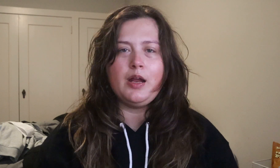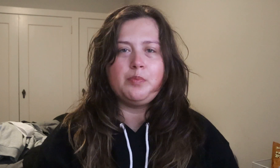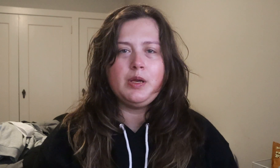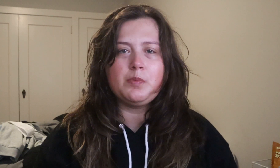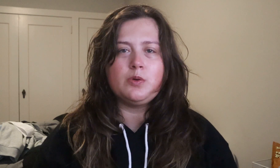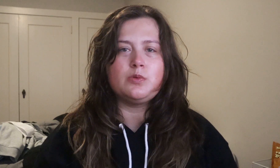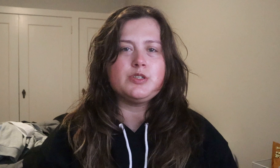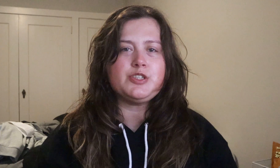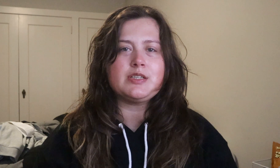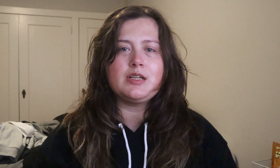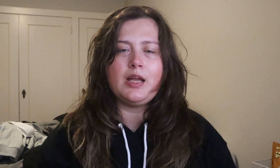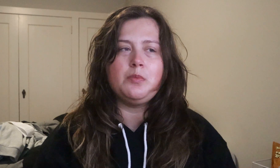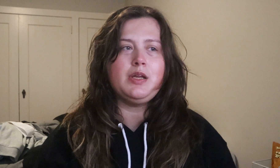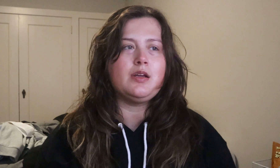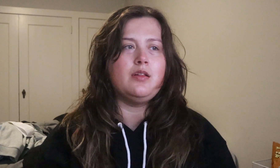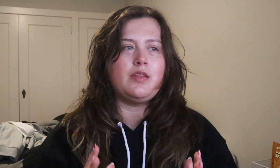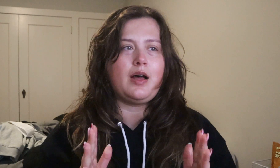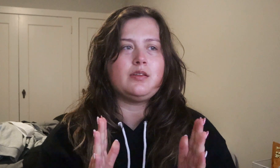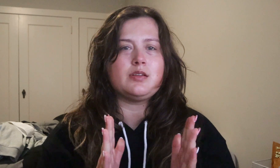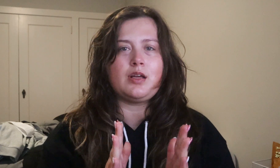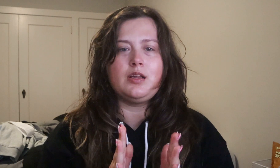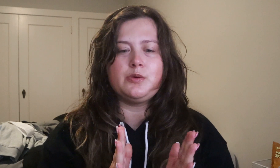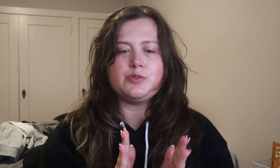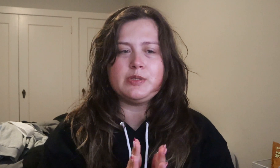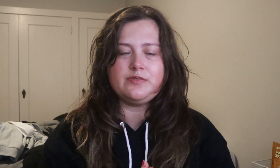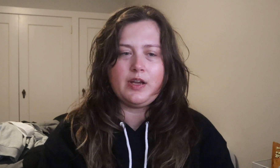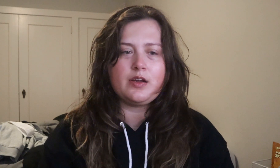And people were just claiming that the sign language was fake.